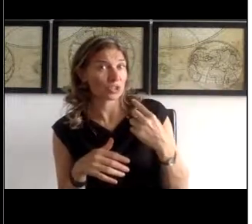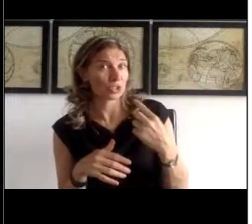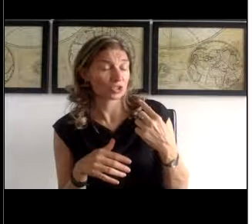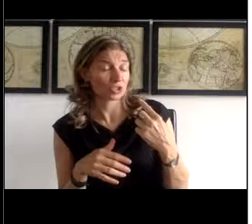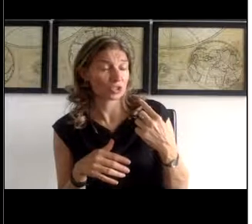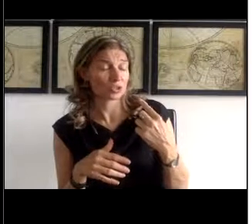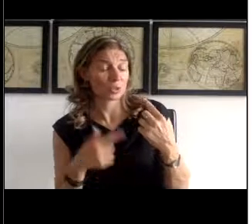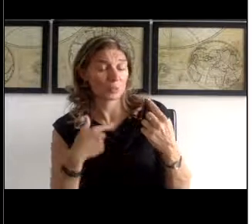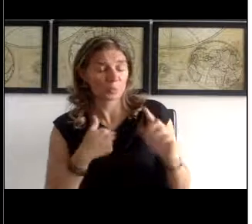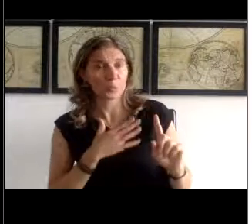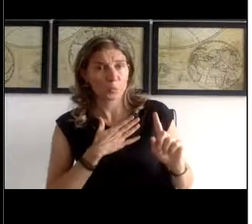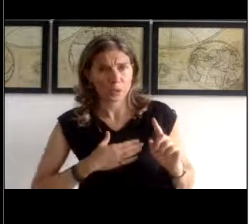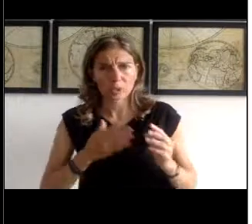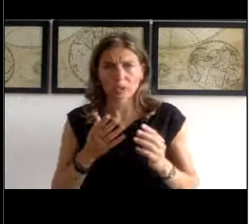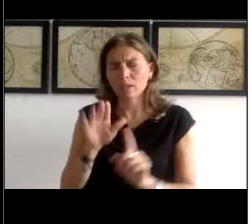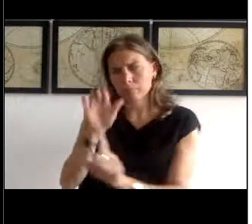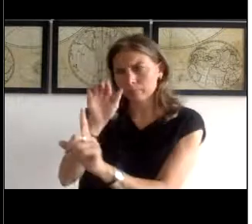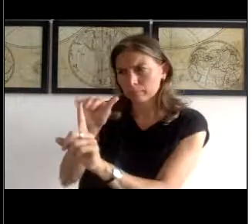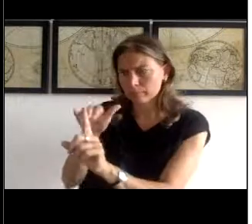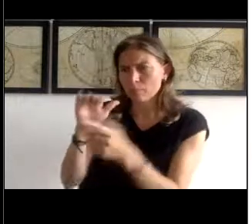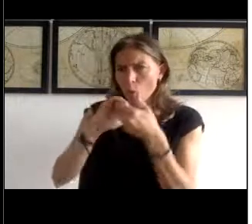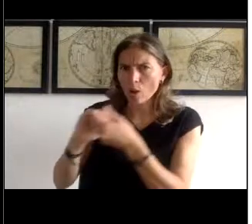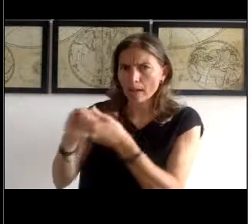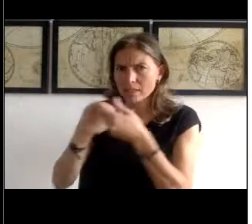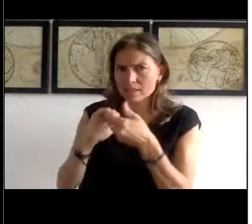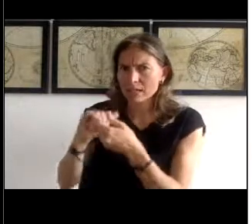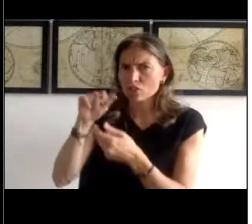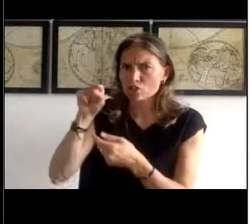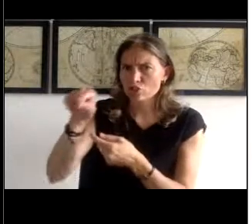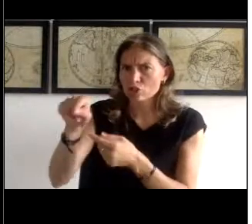The Norwegian government lent me a wheelchair without any cost.